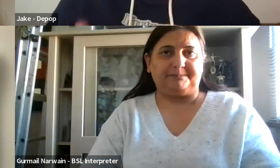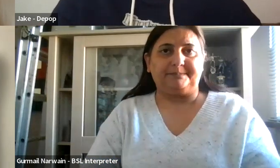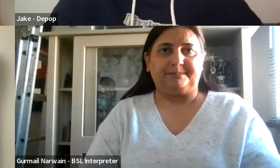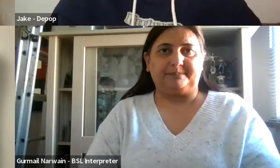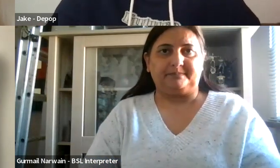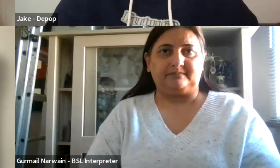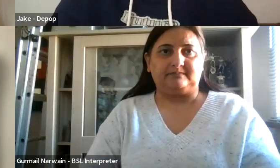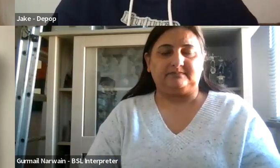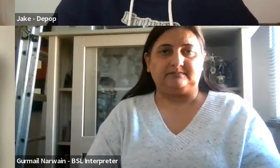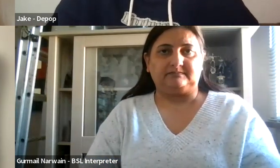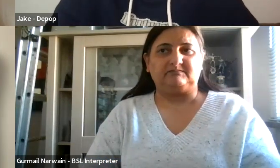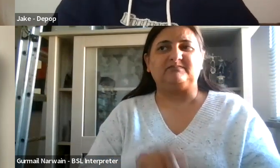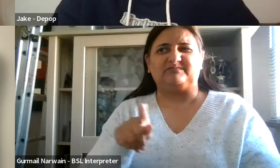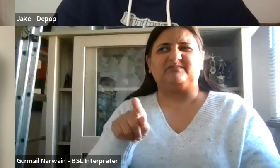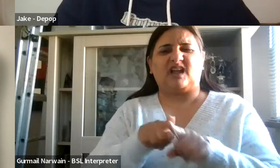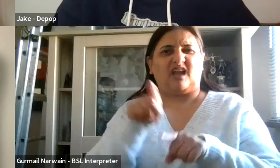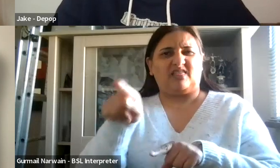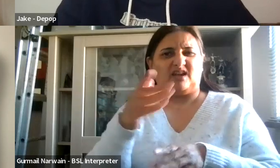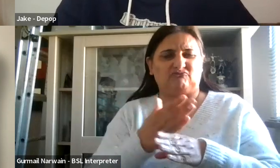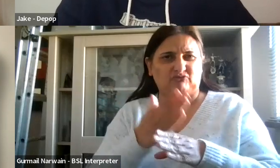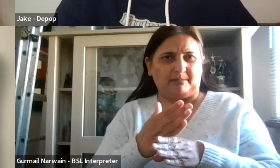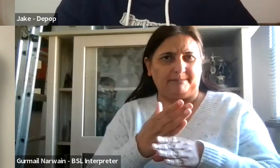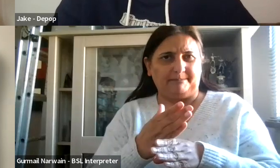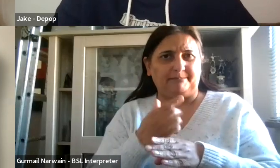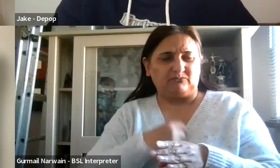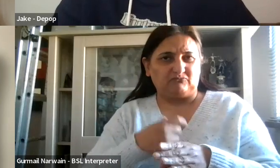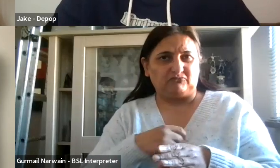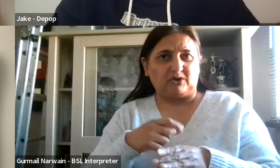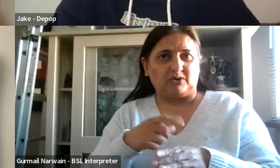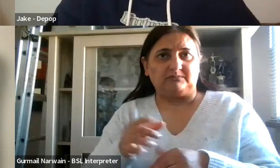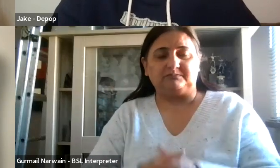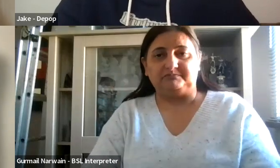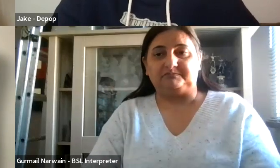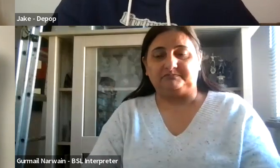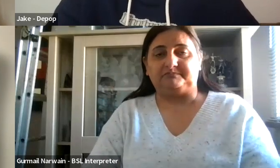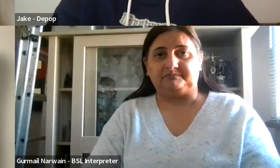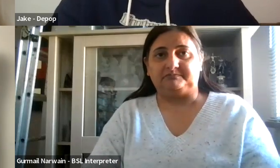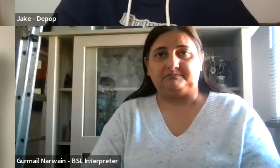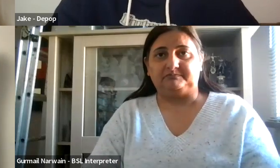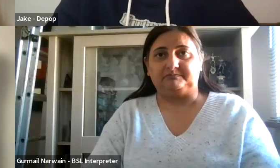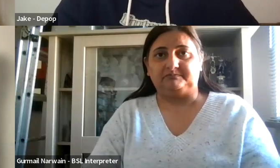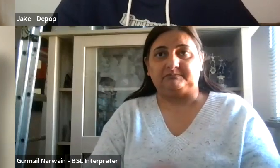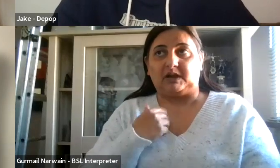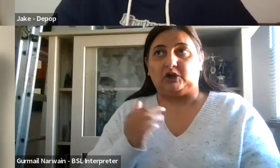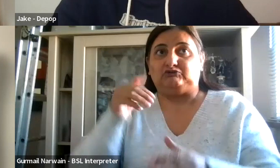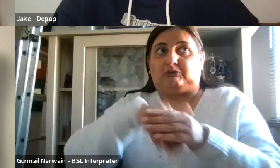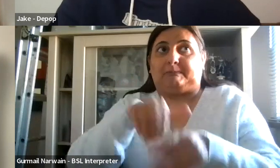And that's generally the types of roles that we would have live. Oh, sorry, Lee, I'm just jumping in. Yeah, okay, that one.